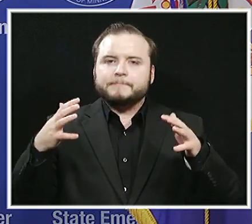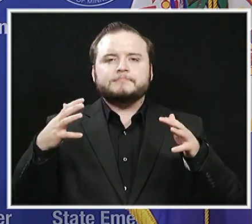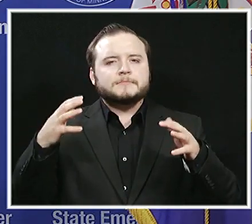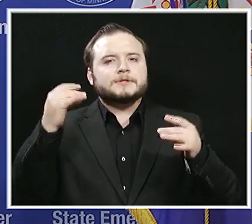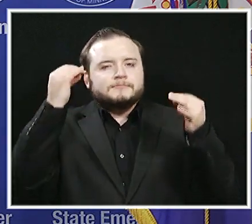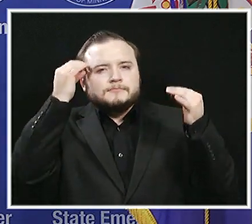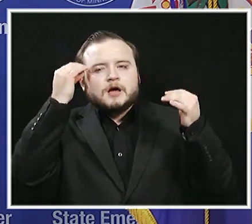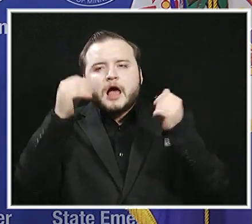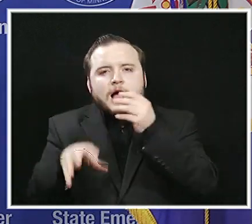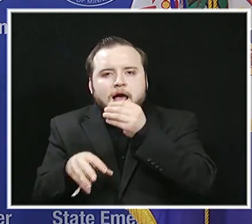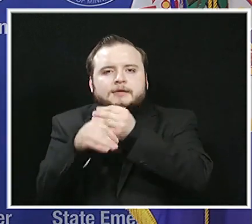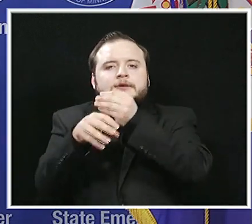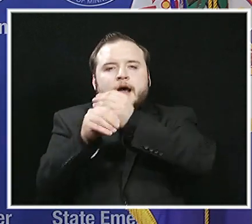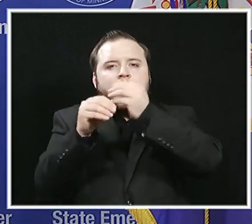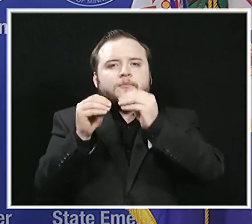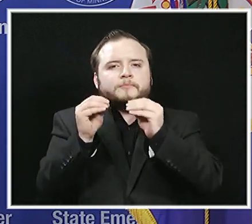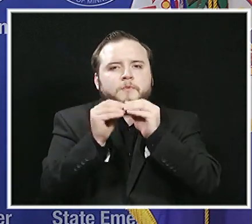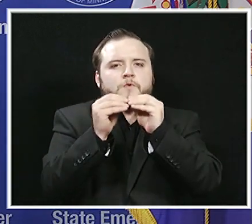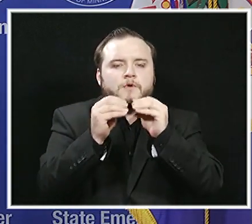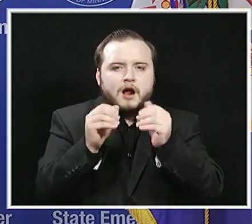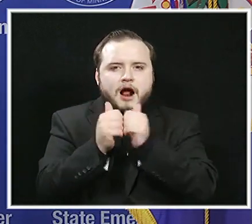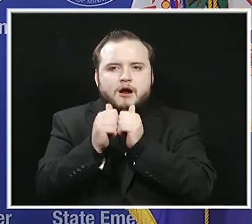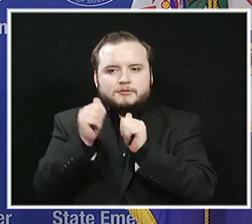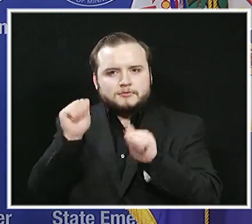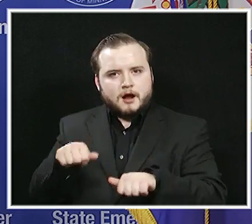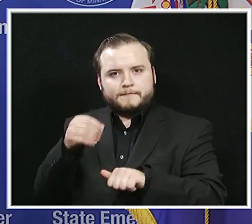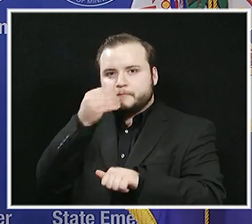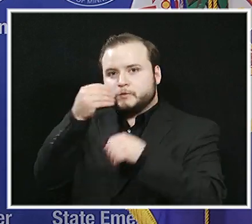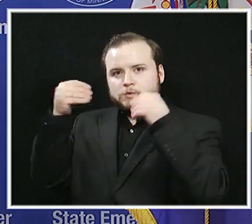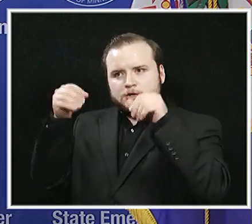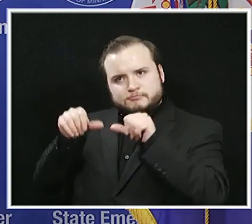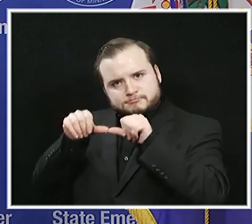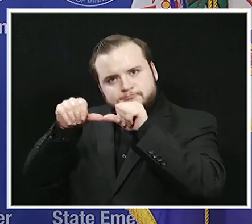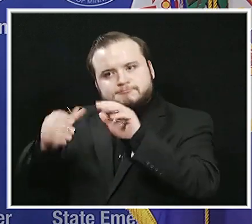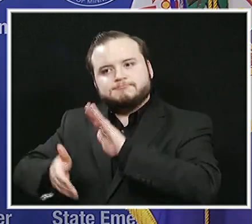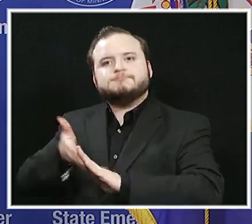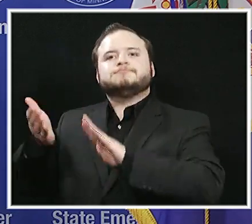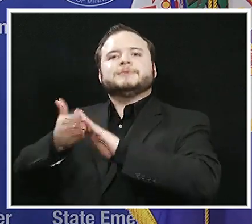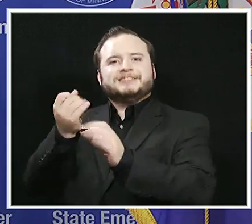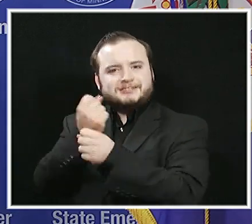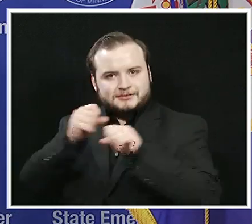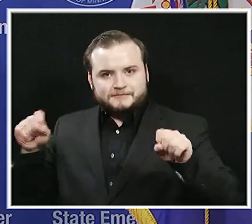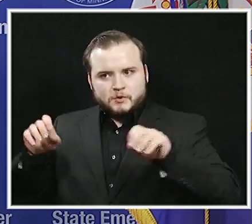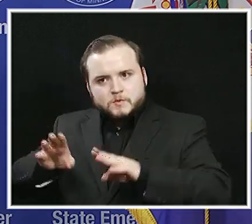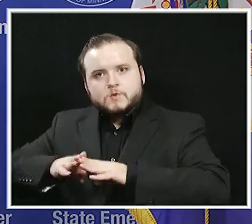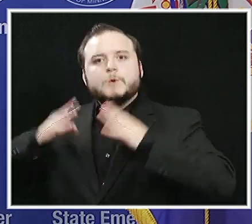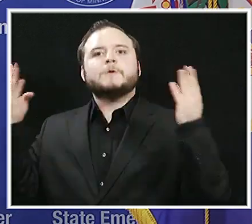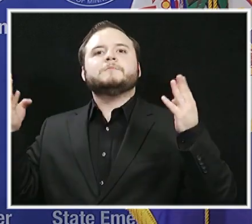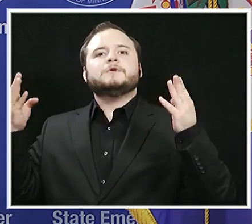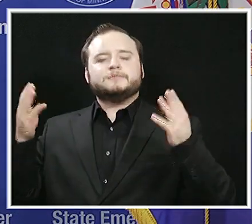have been doing. These are things that retail establishments can do it, these are folks that have been thinking and gave us